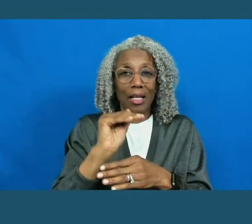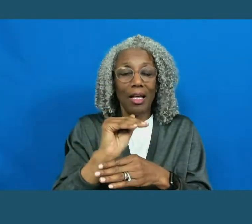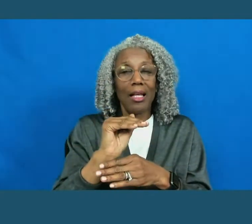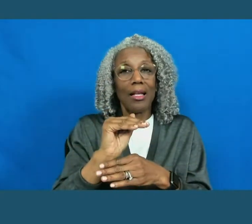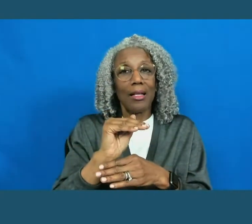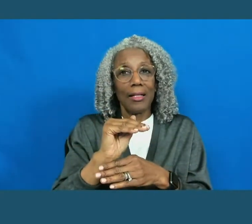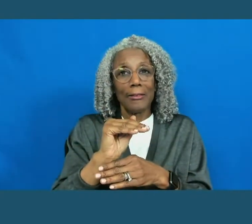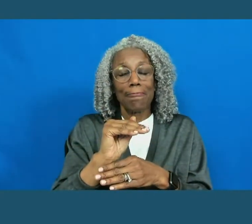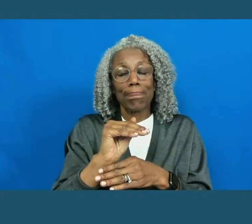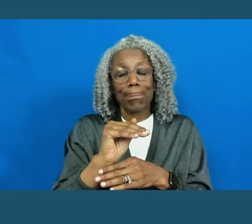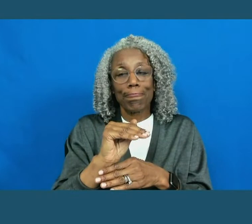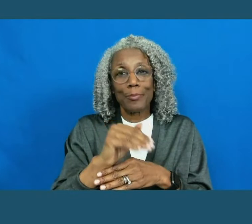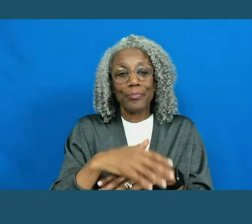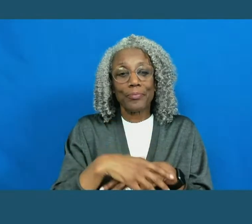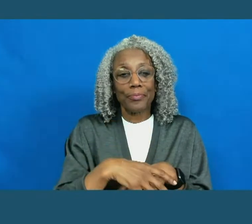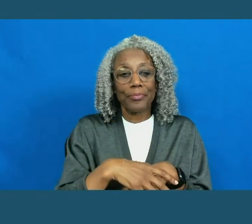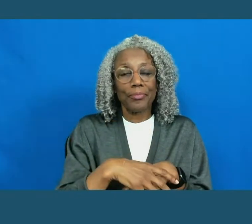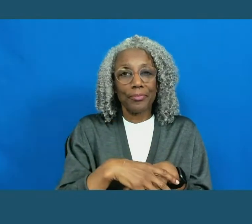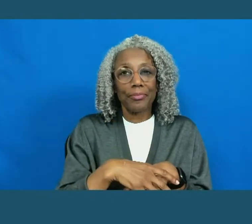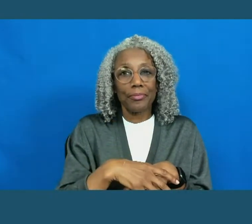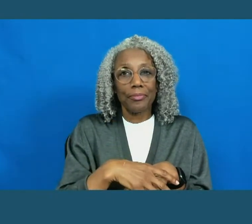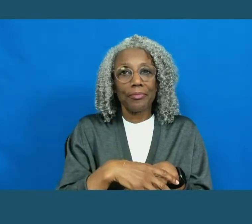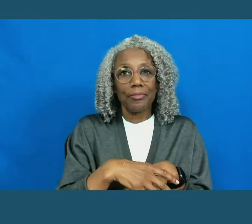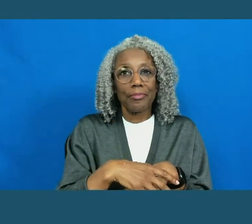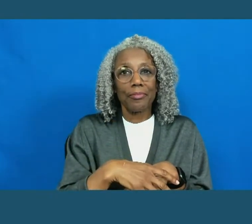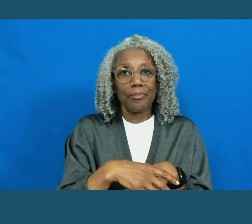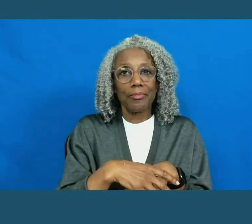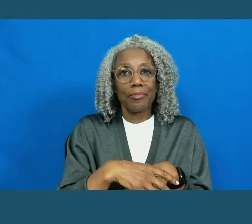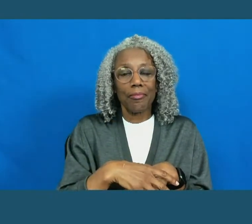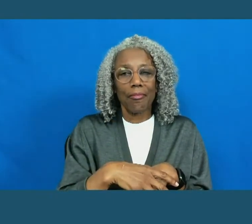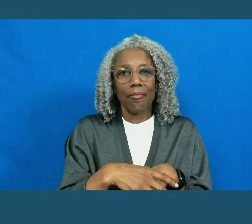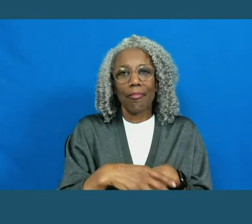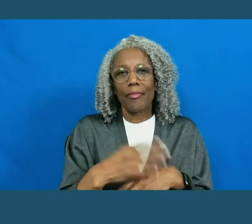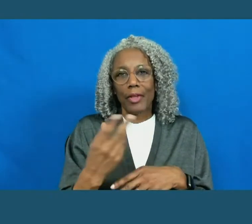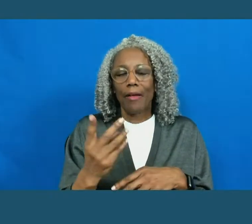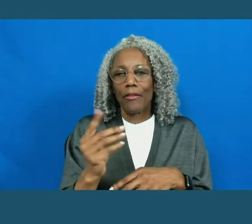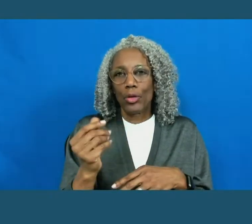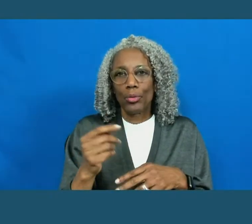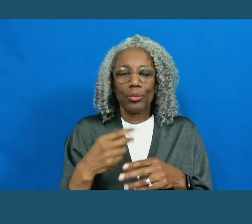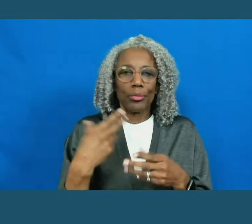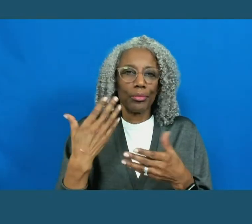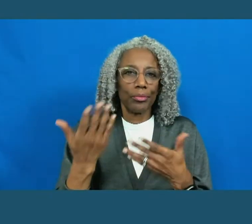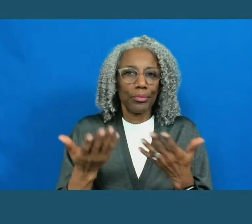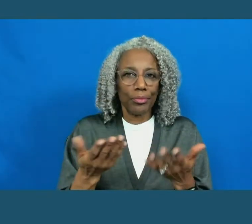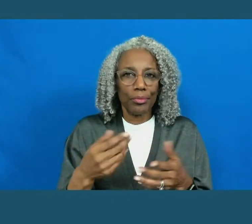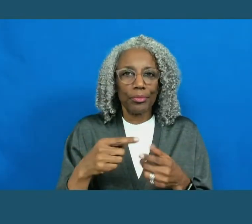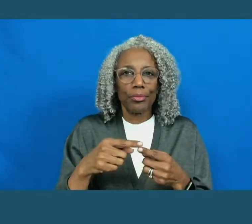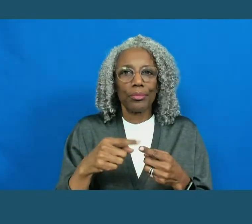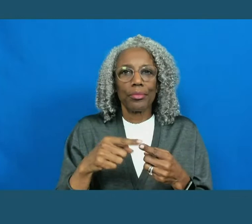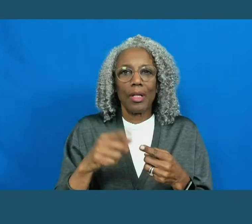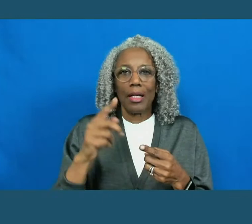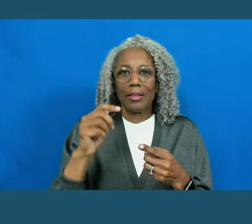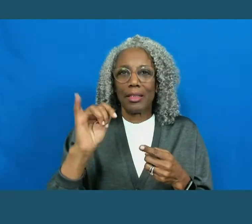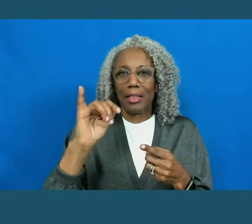tonight. You know when it You